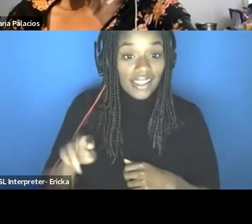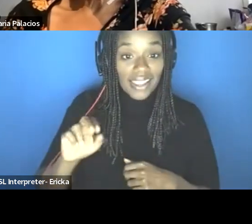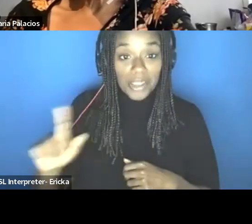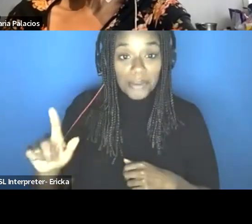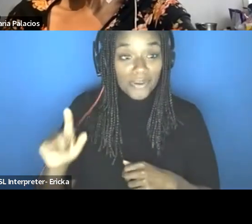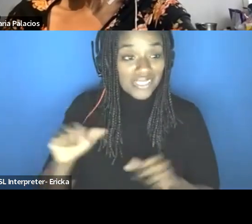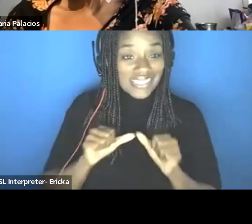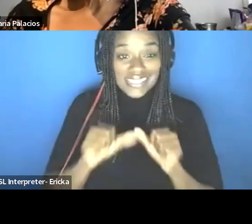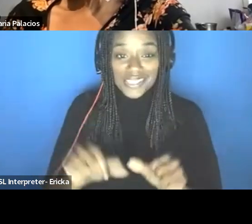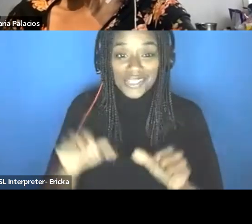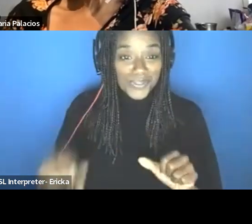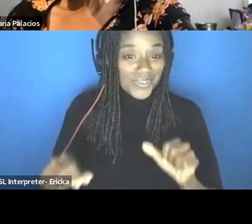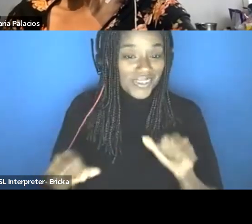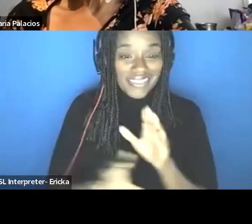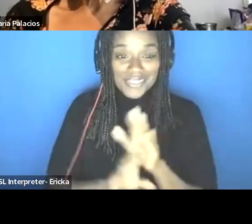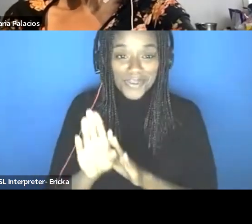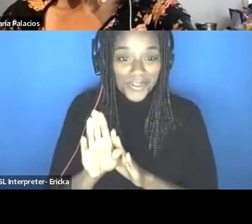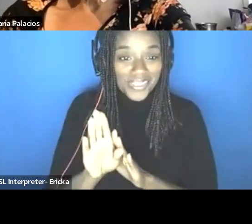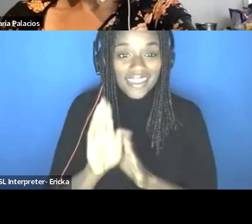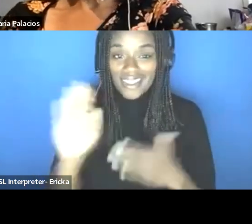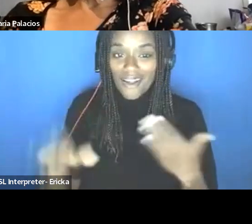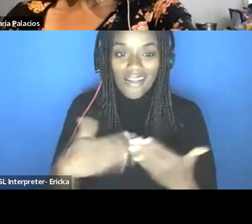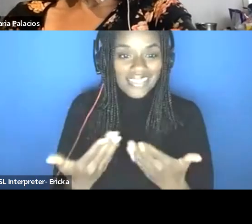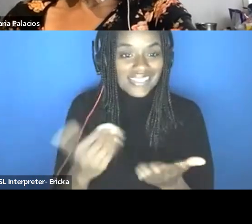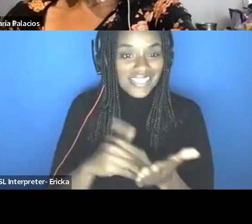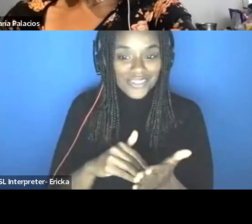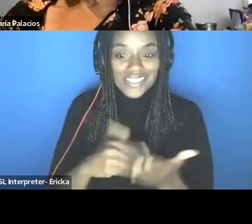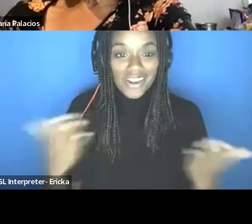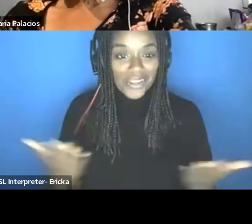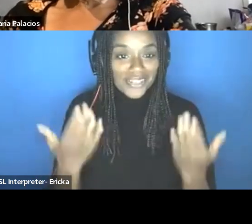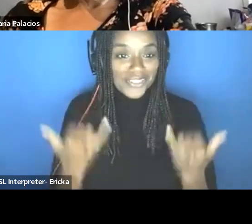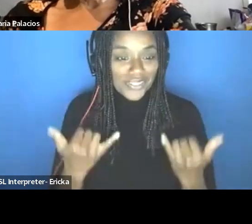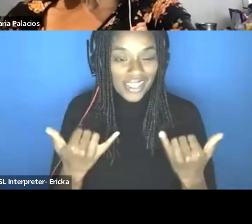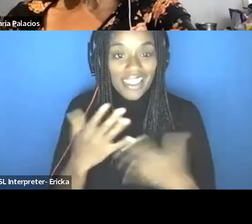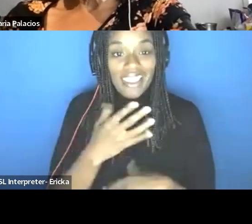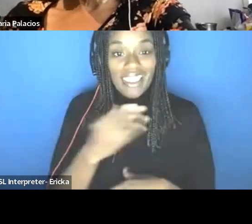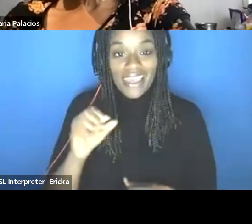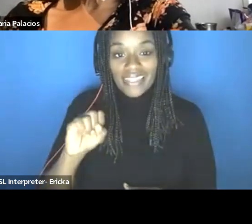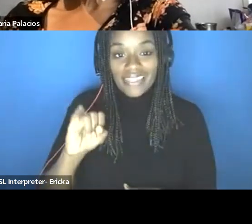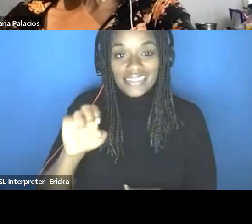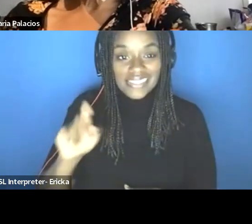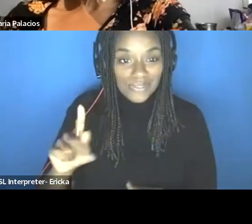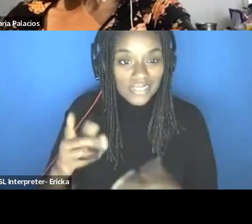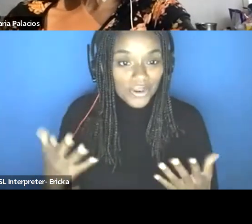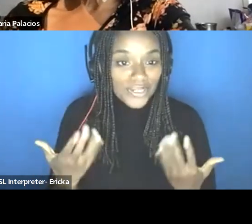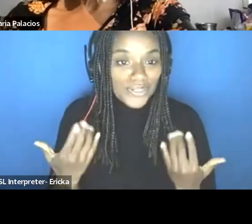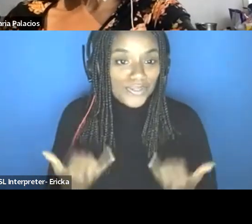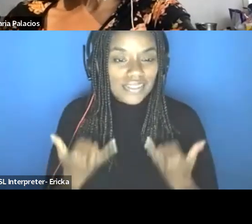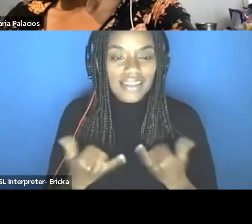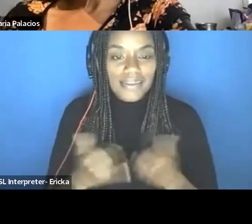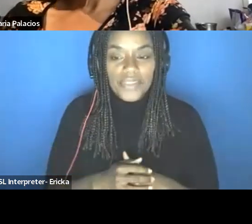And I just thank you each for sharing your perspectives, your experience. I think APRIL is continuing this growth as well as all the centers that are on today.